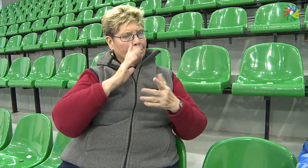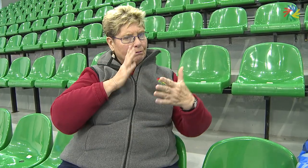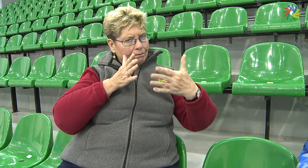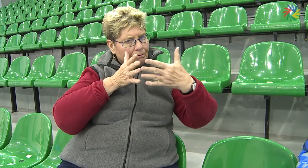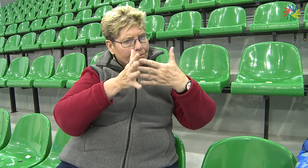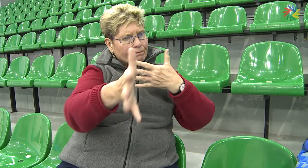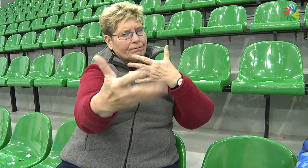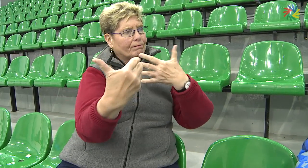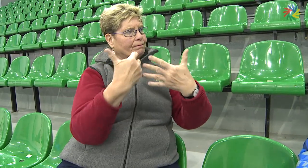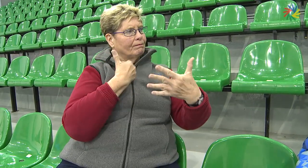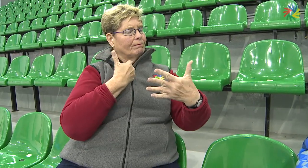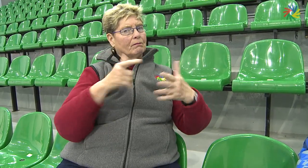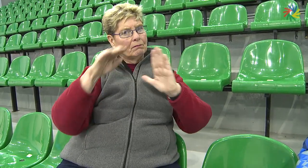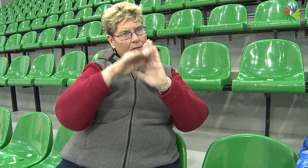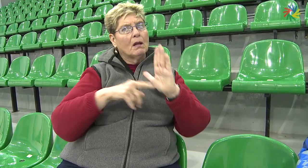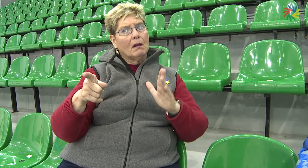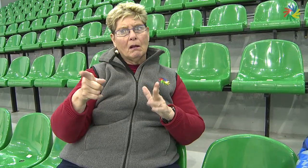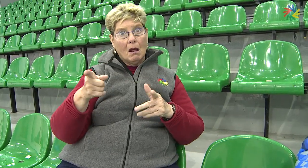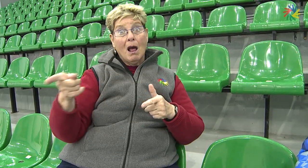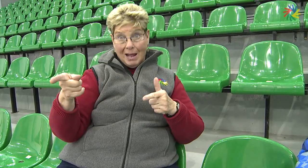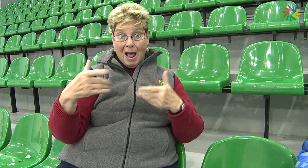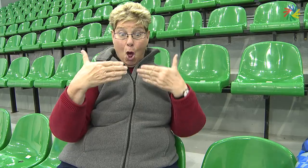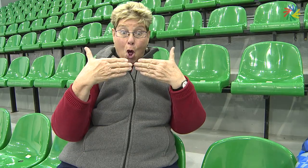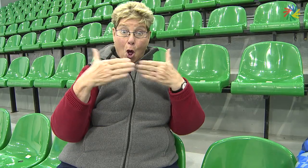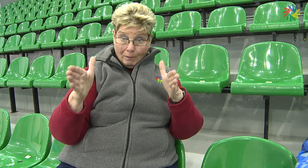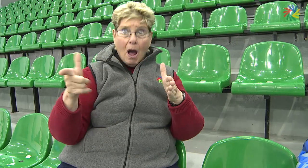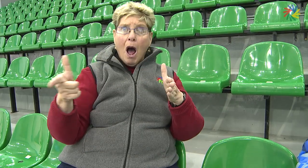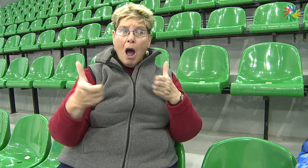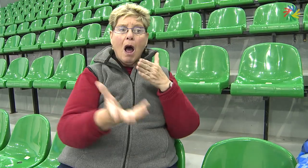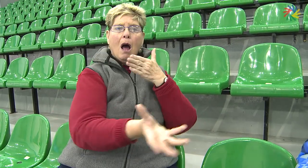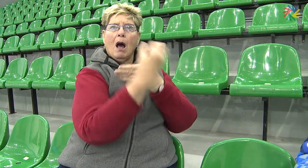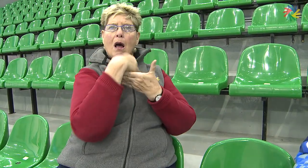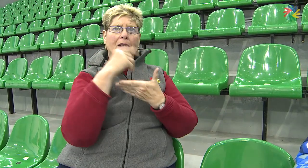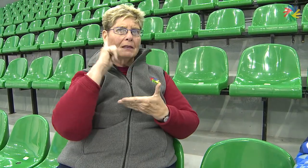rather he wants to promote transparency. He has already demonstrated this by including Valery, [the ICSD President],